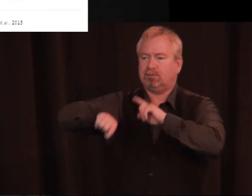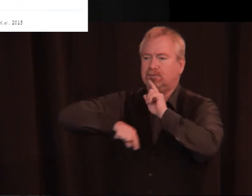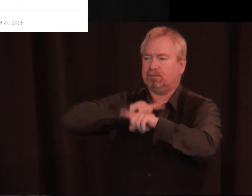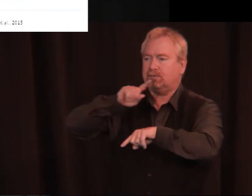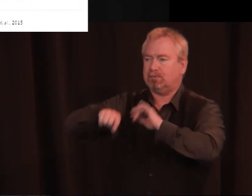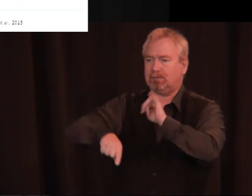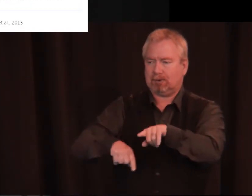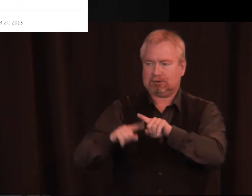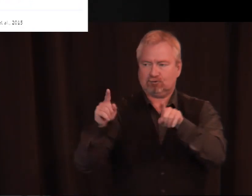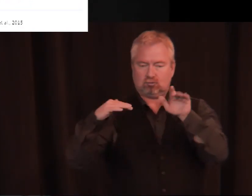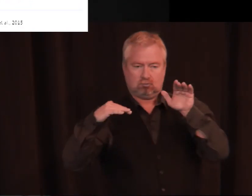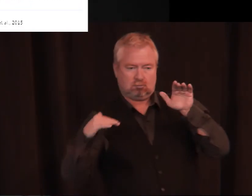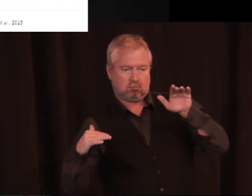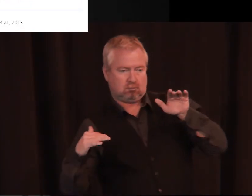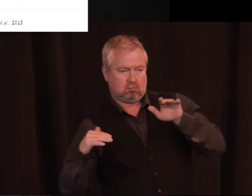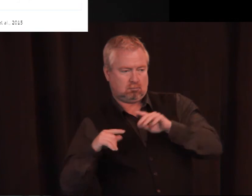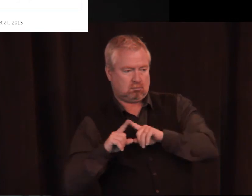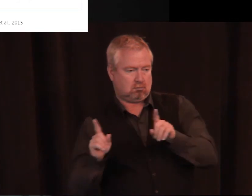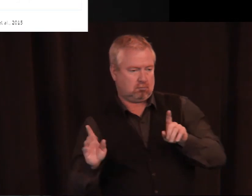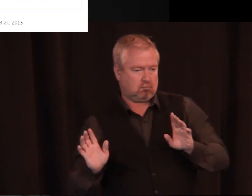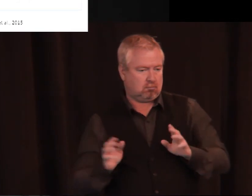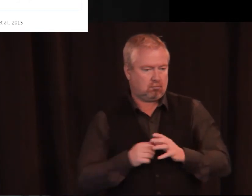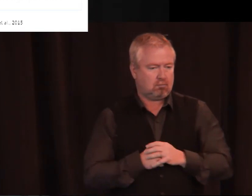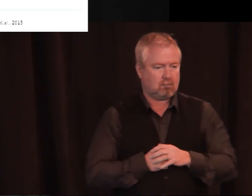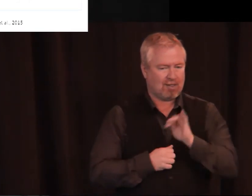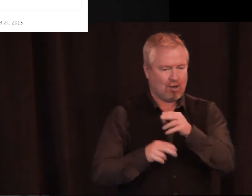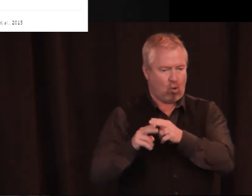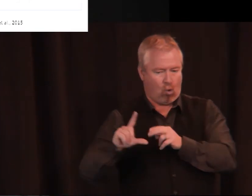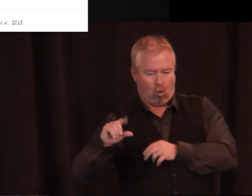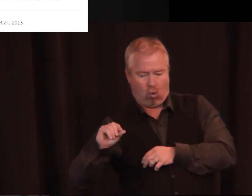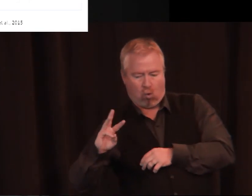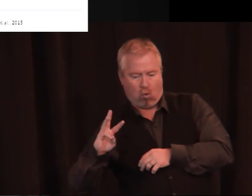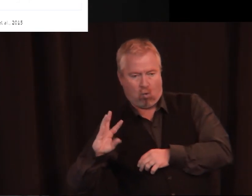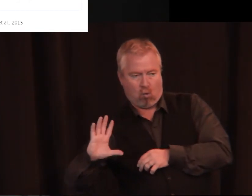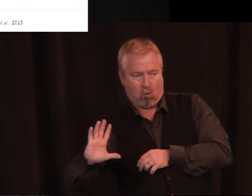So, what we found was, the children who were hard of hearing